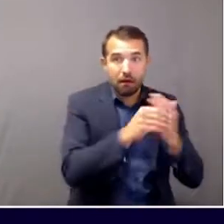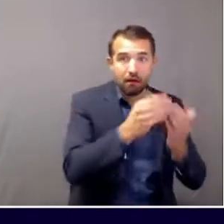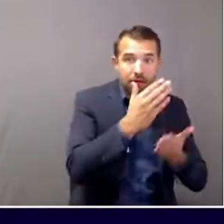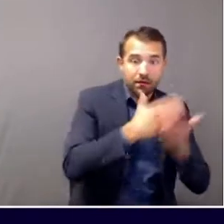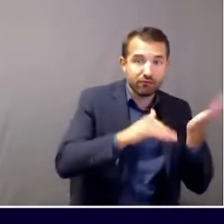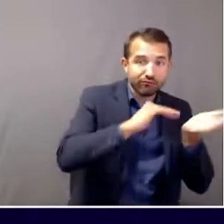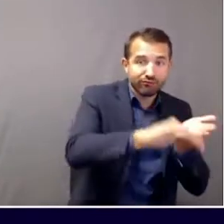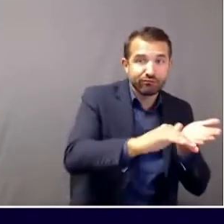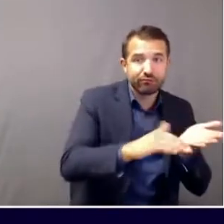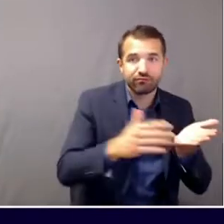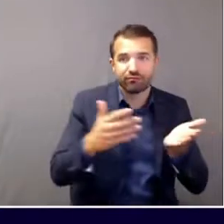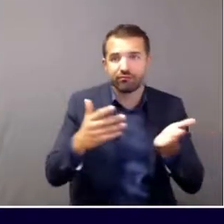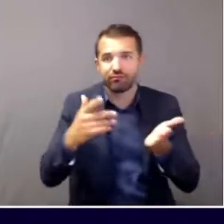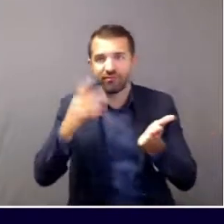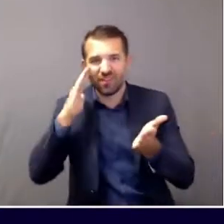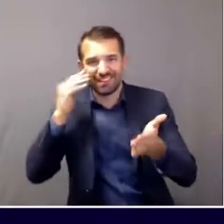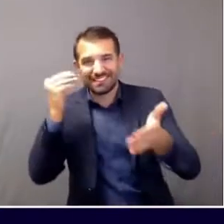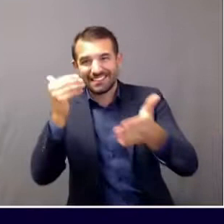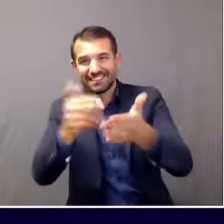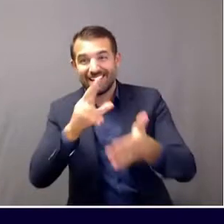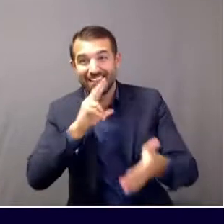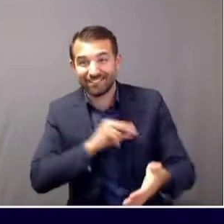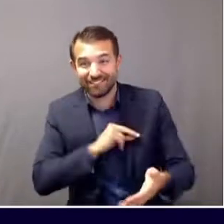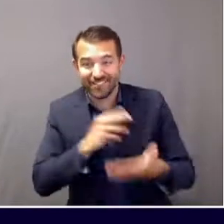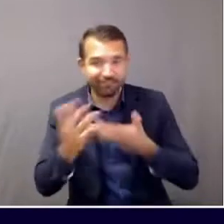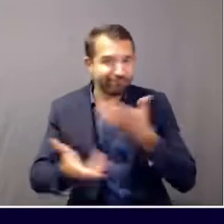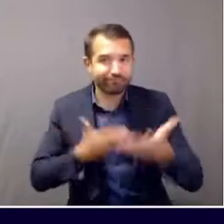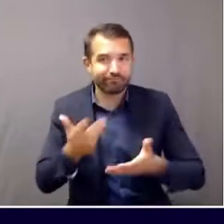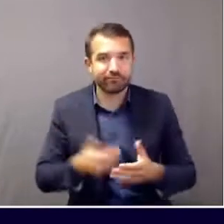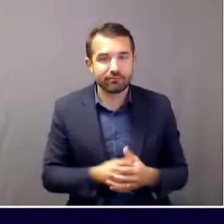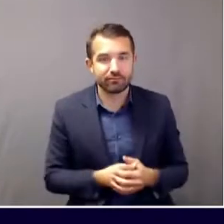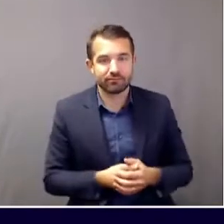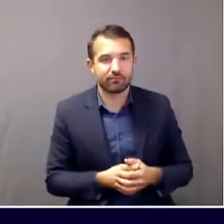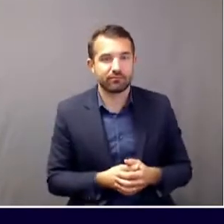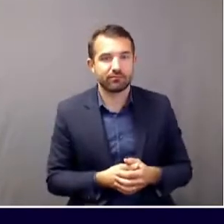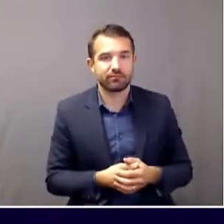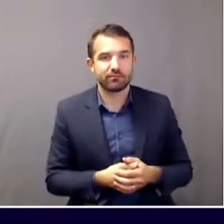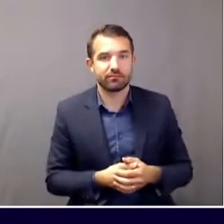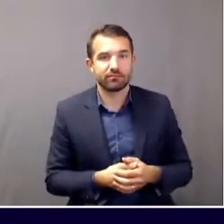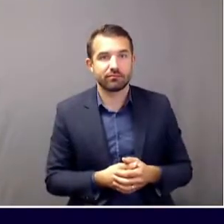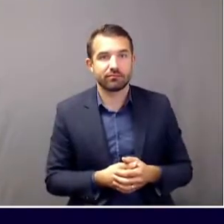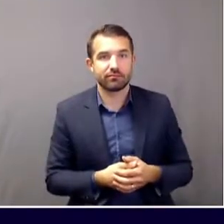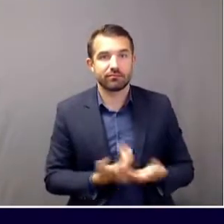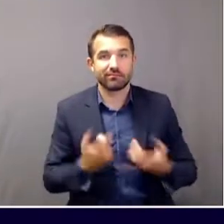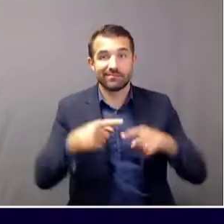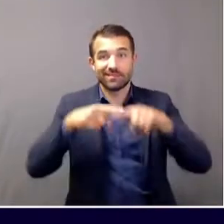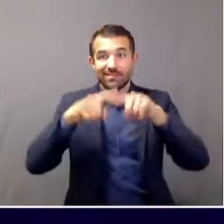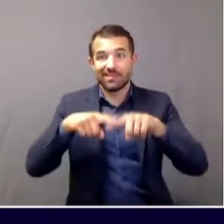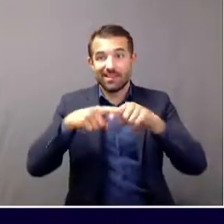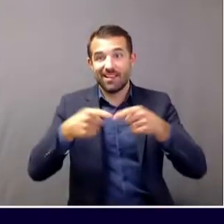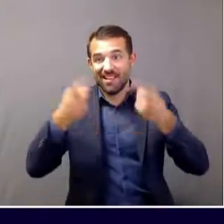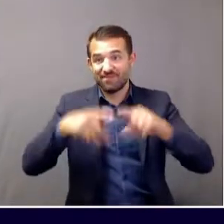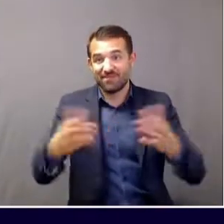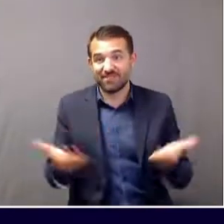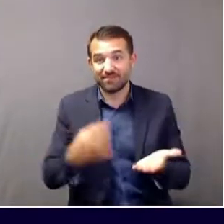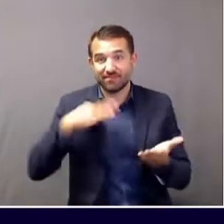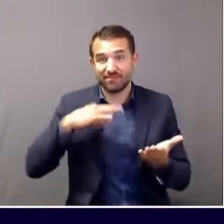depend where we see things going in Maine as well as where we see things going in those other